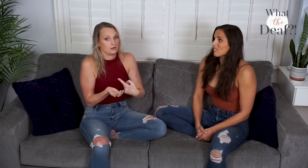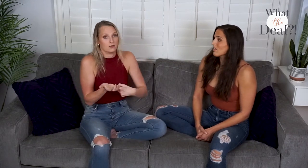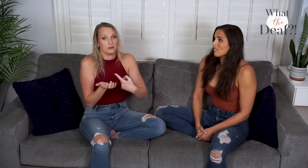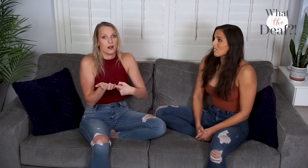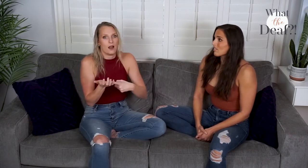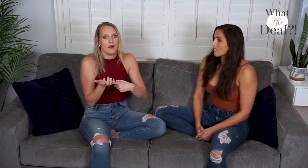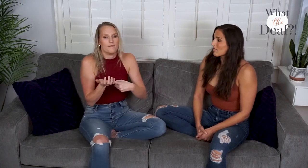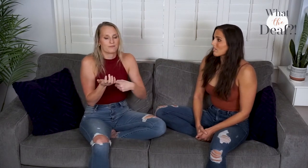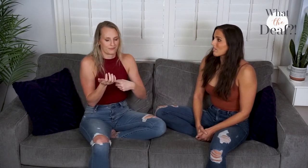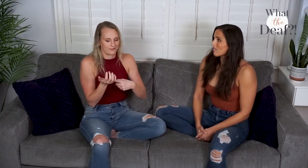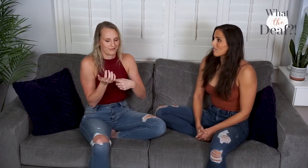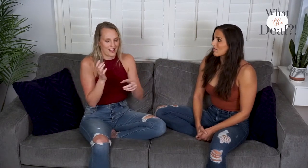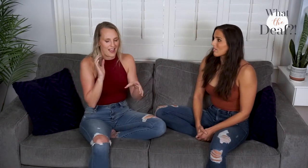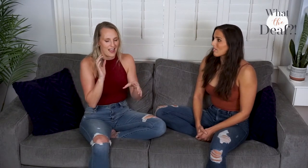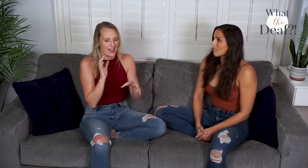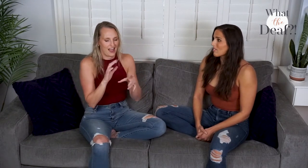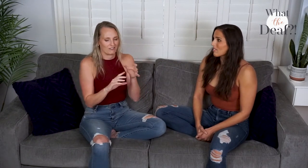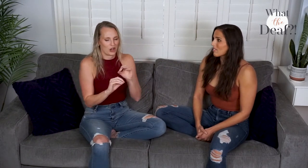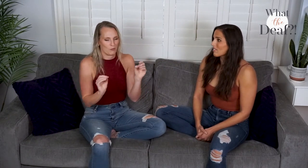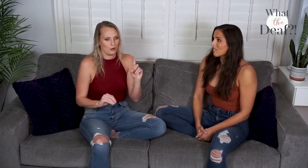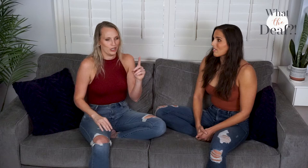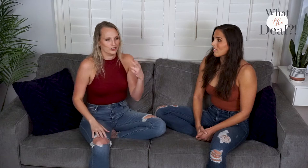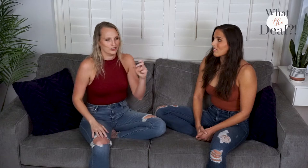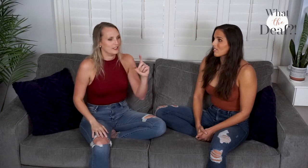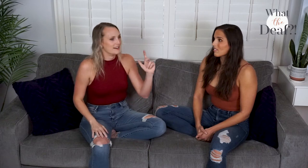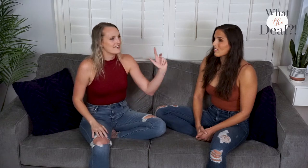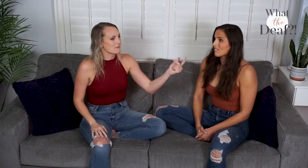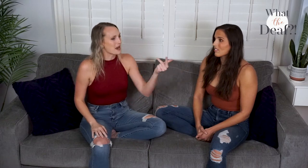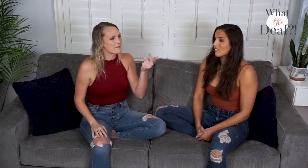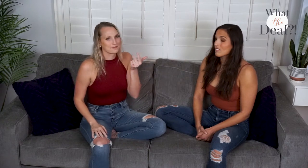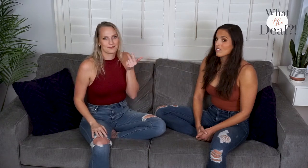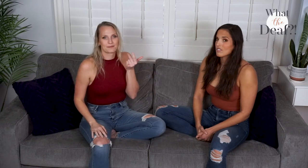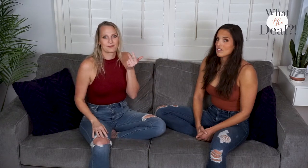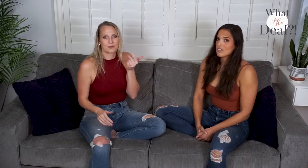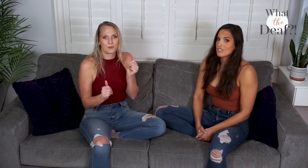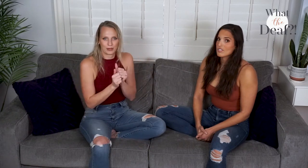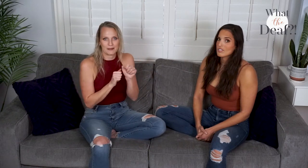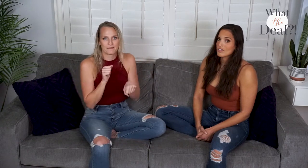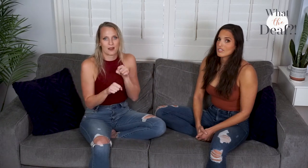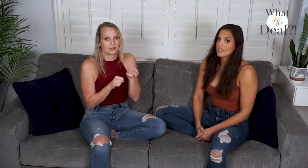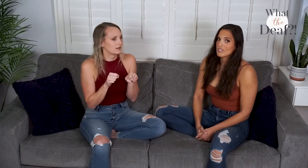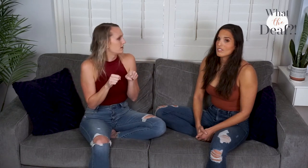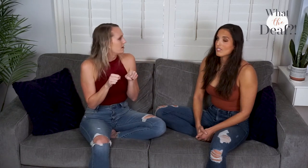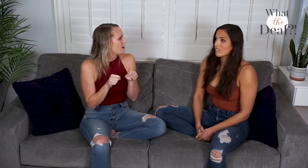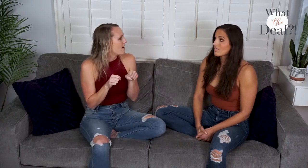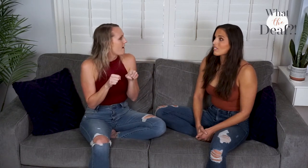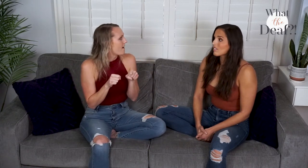So we’re talking and out of nowhere, he comes up riding his bike.